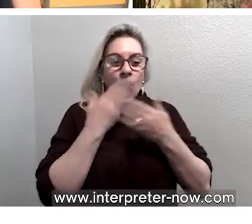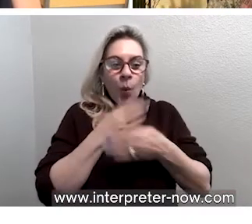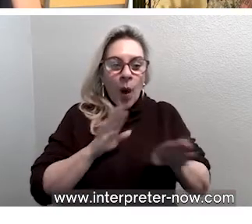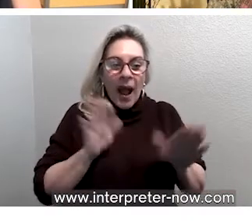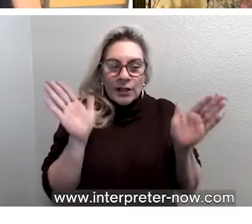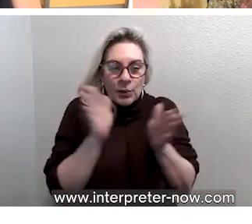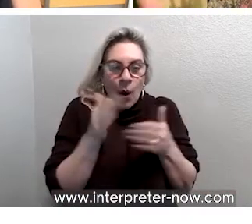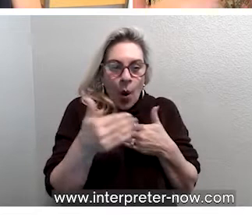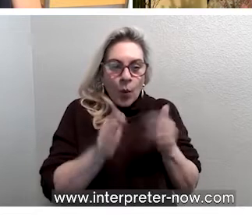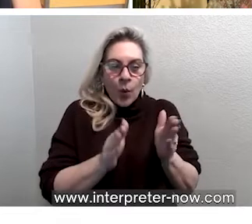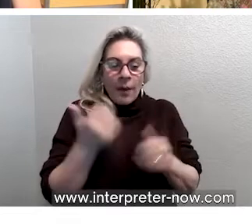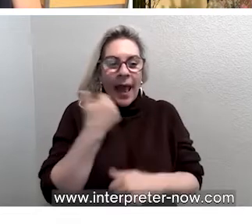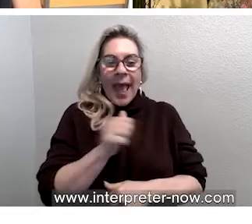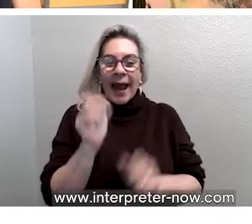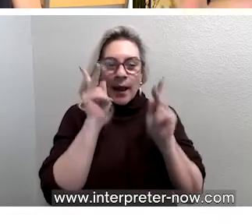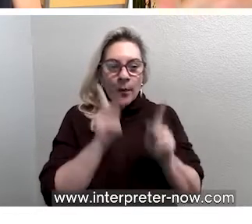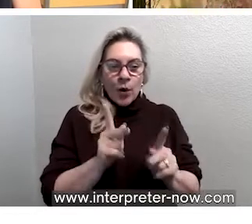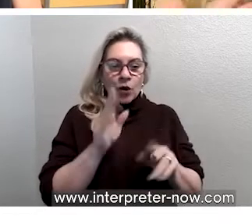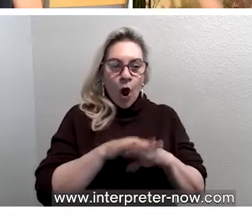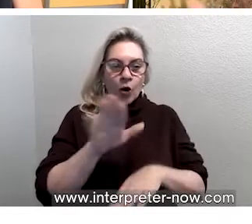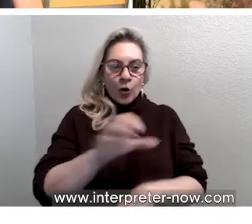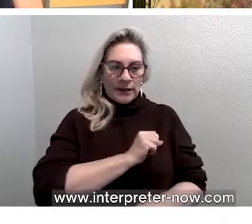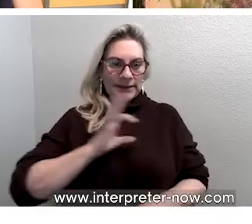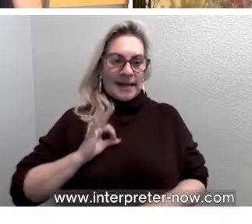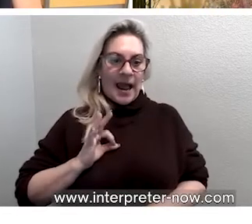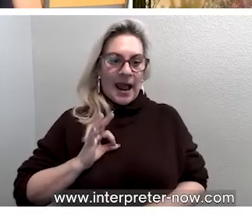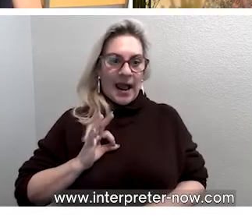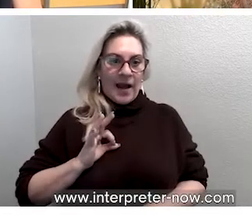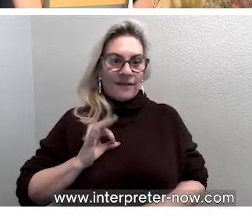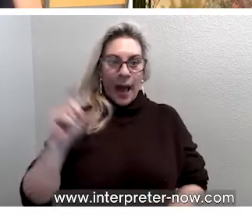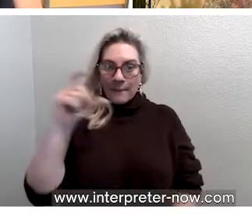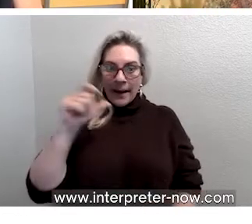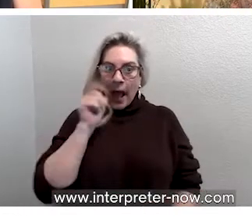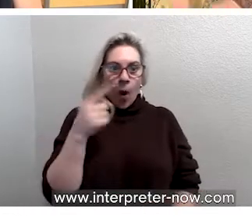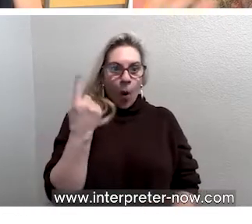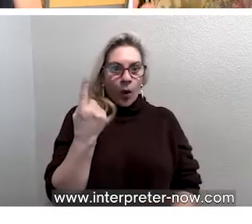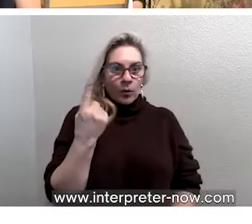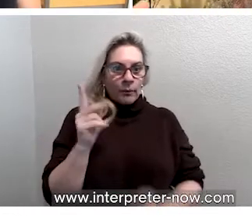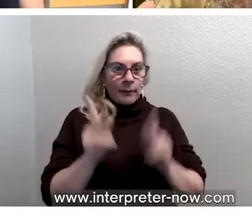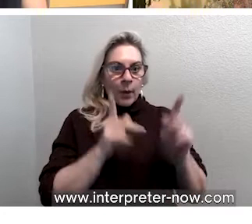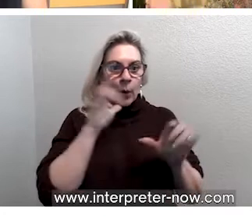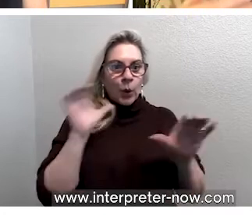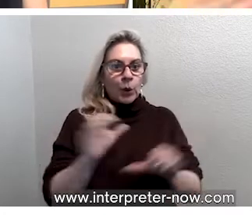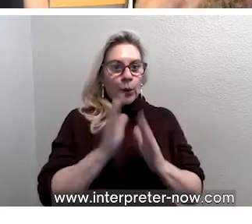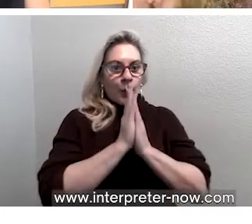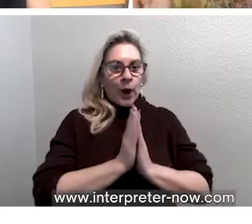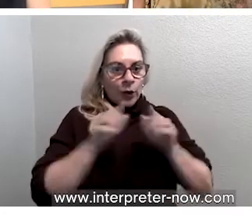staff can access because, of course, Muslims are not the only ones who do prayers throughout the day.